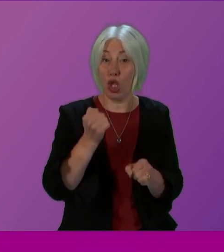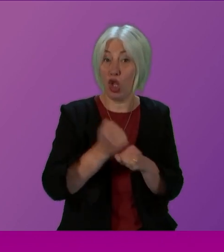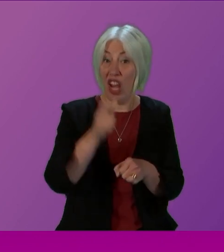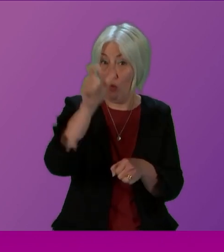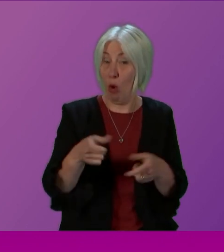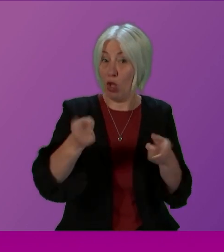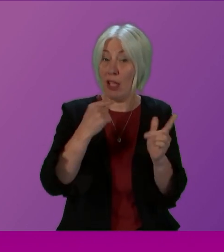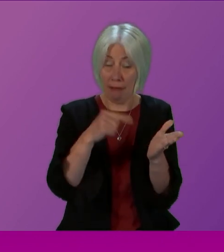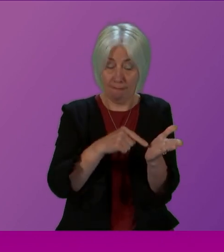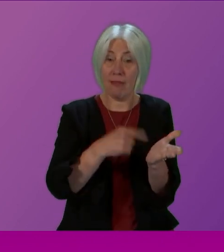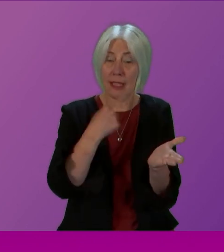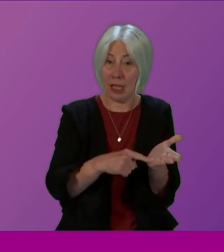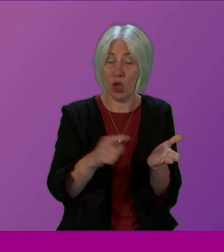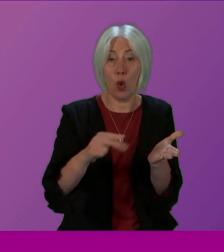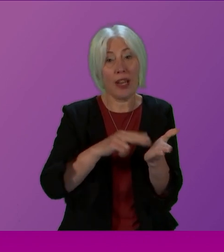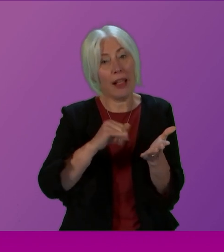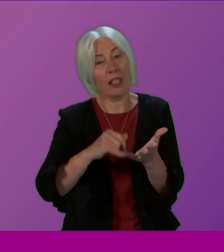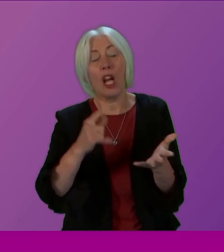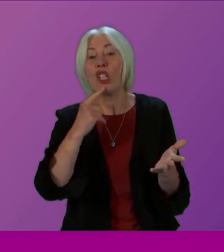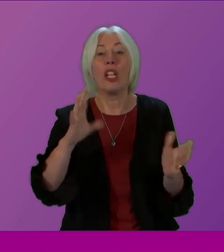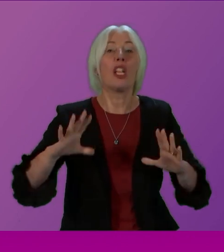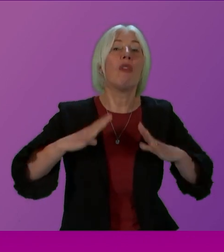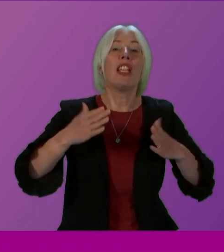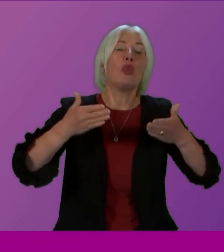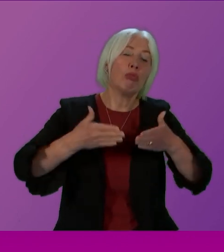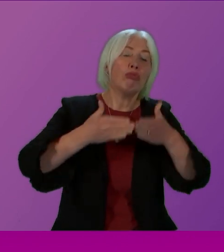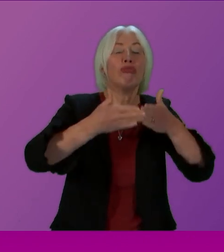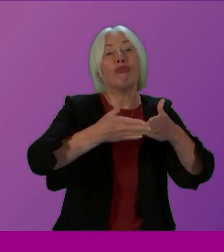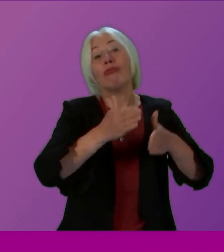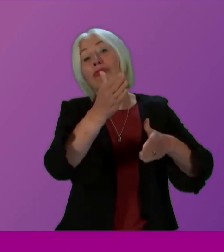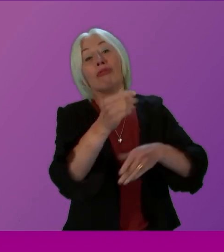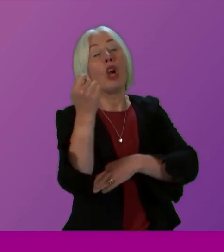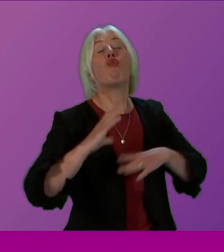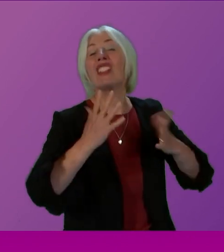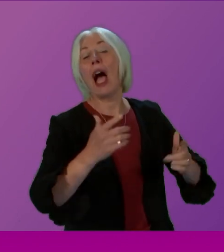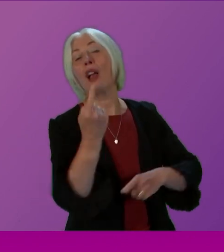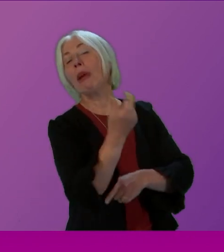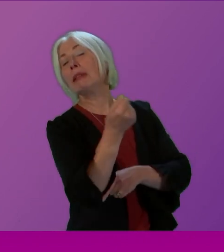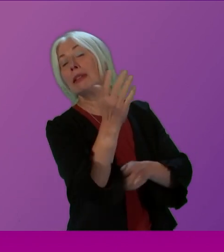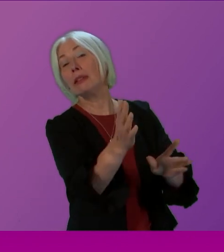As Nicola Sturgeon prepares to sail off into retirement and considers her legacy, she should